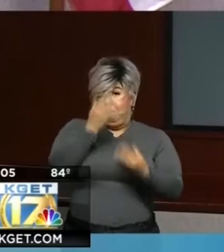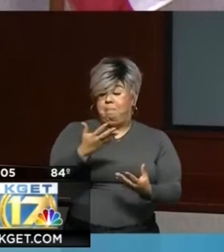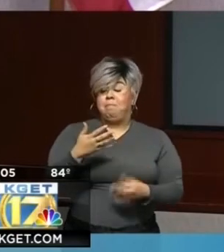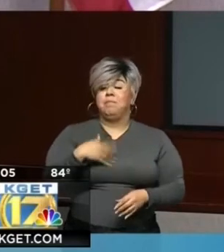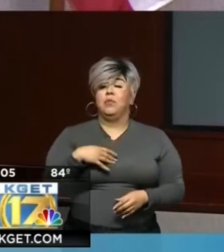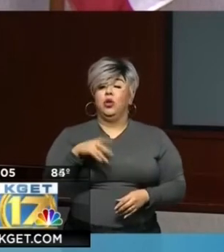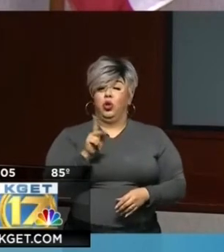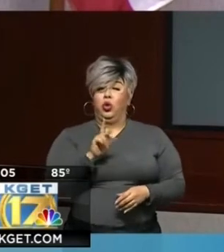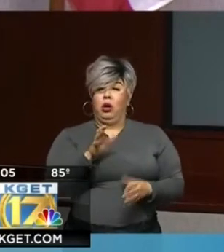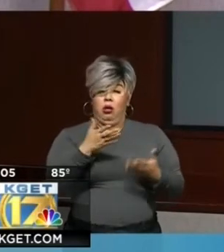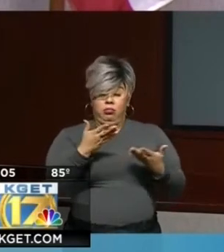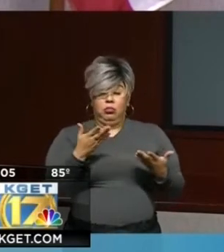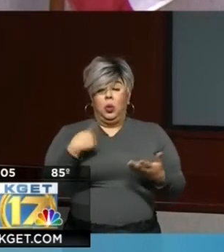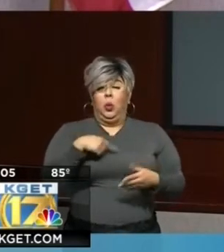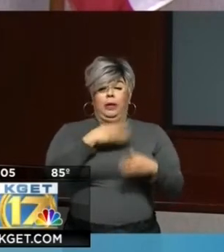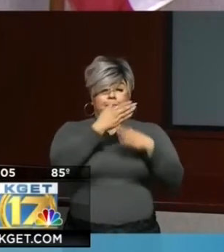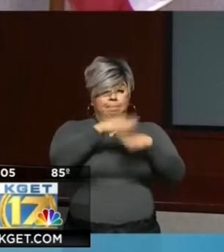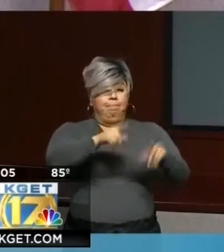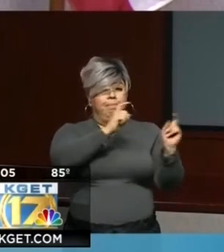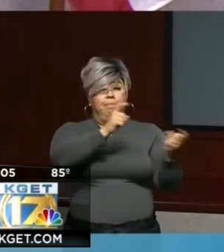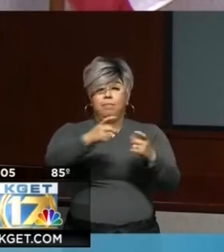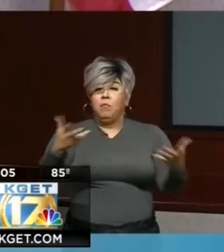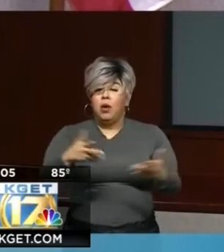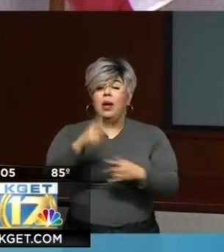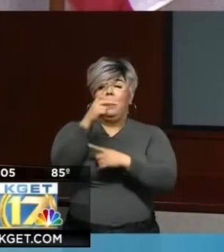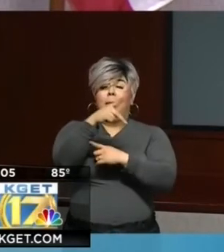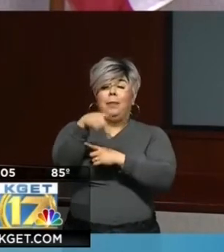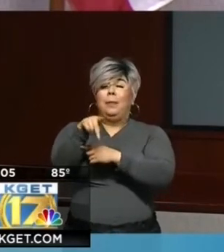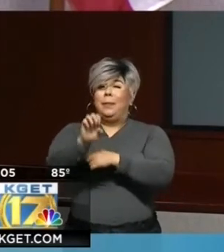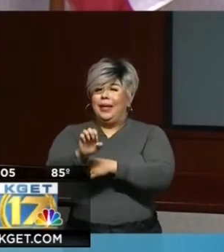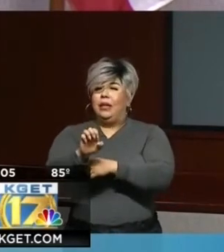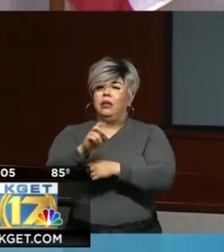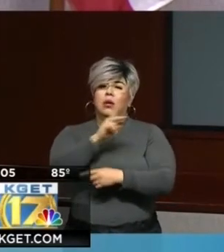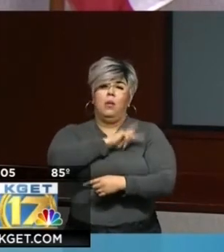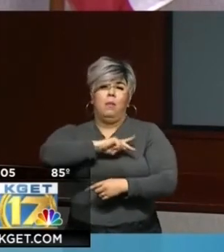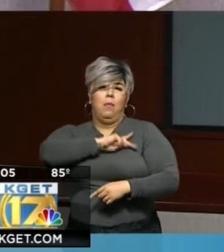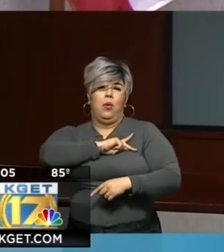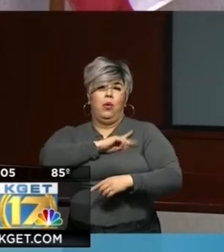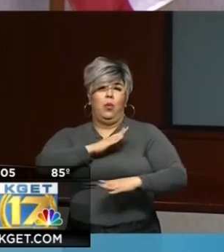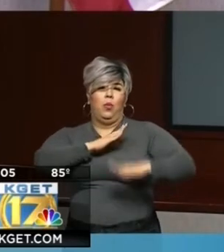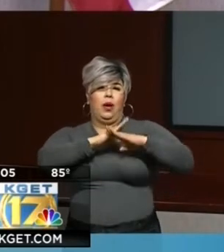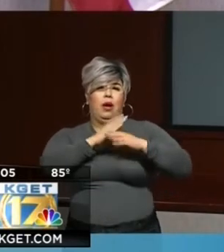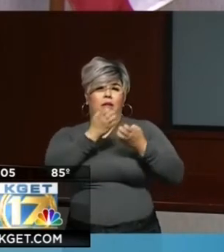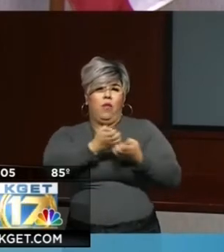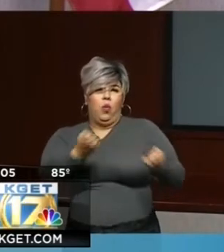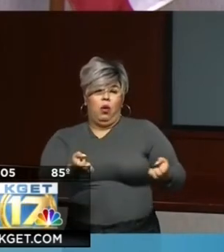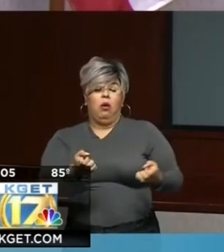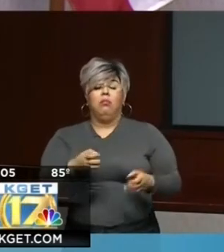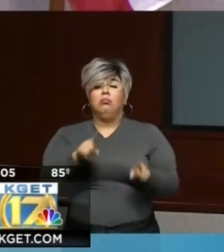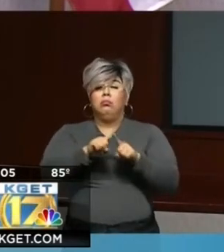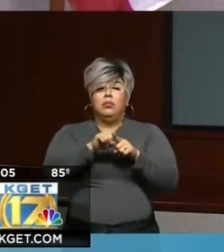HOME PAGE. AND FINALLY THE COUNTY IS DISTRIBUTING PERSONAL